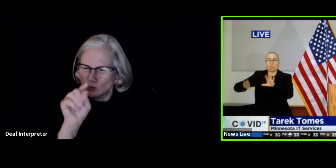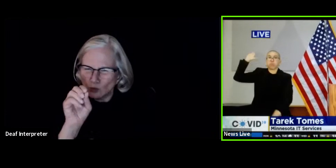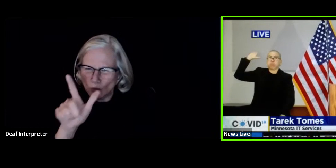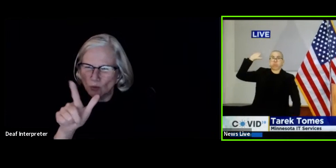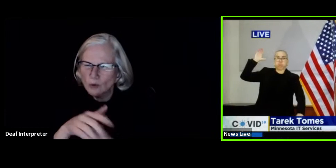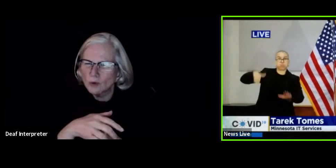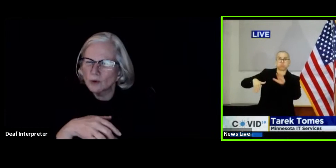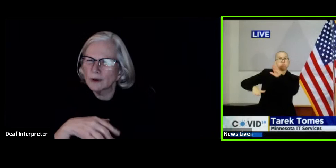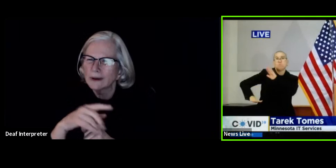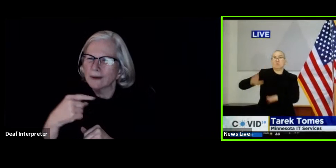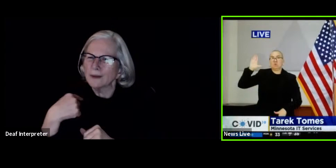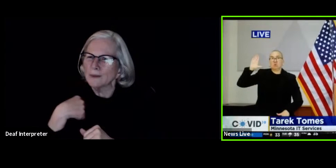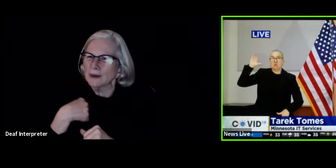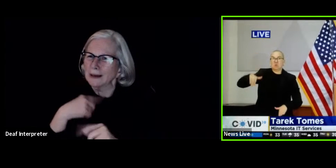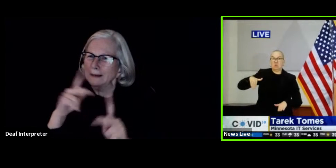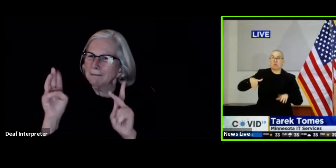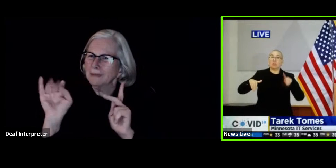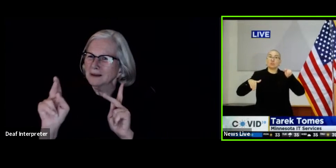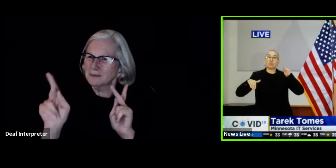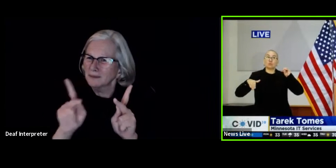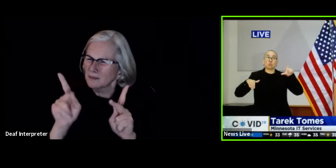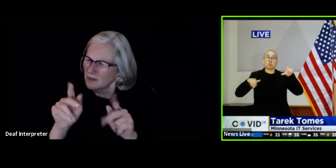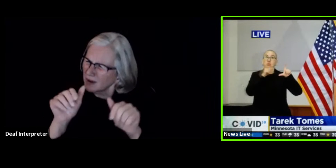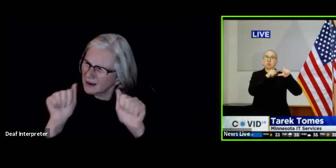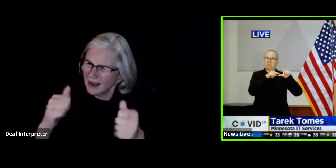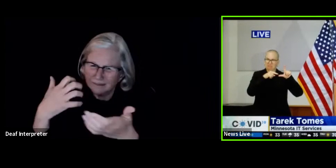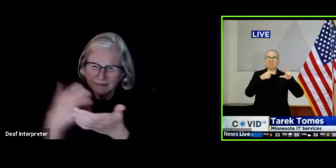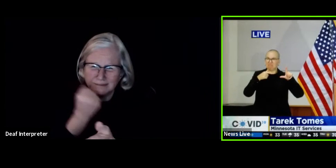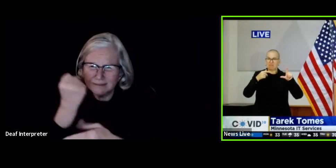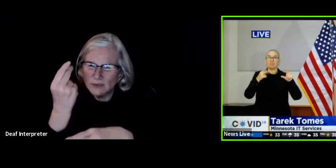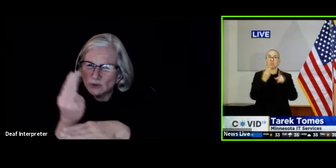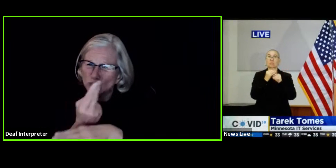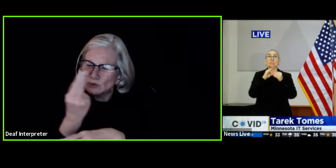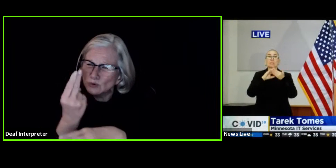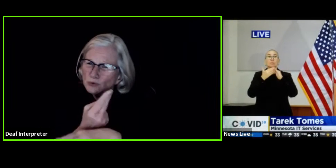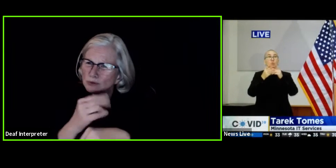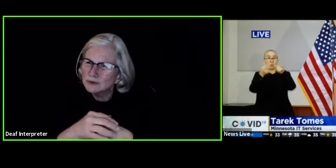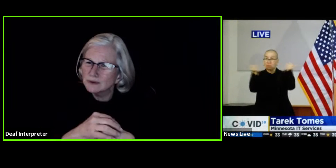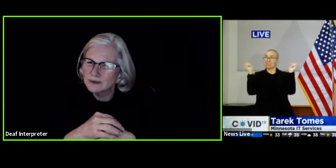TO MINNESOTA COMMUNITIES THAT COMMUNITIES CAN USE ALONGSIDE WITH MASKING, SOCIAL DISTANCING, AND OTHER HEALTH MEASURES.